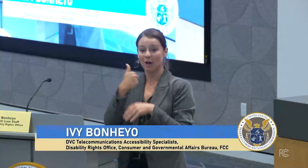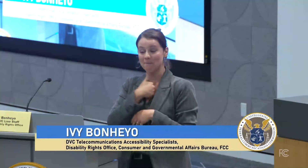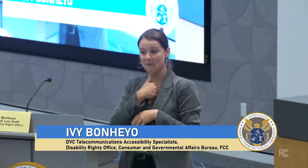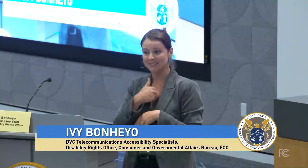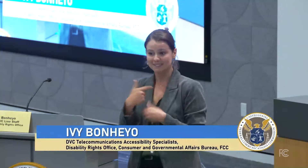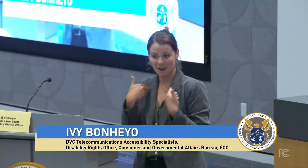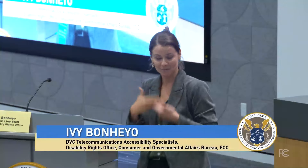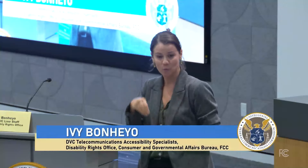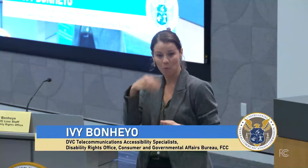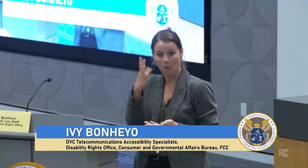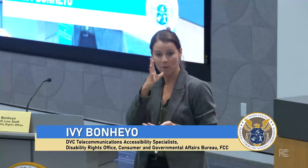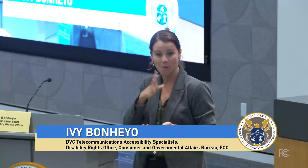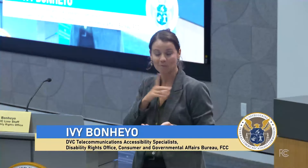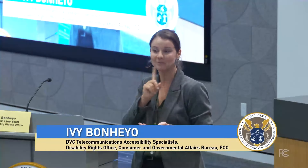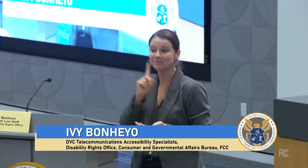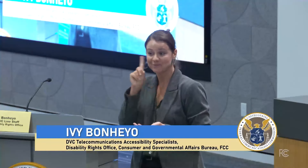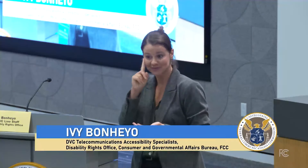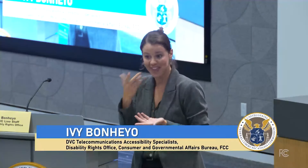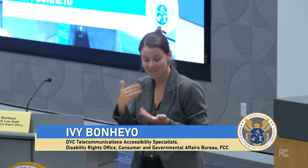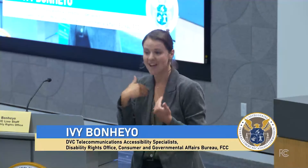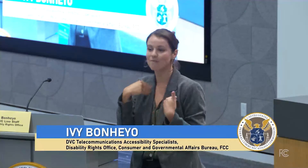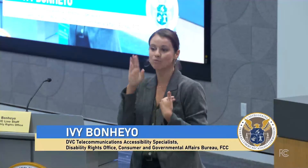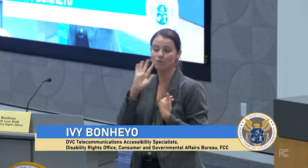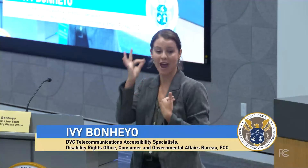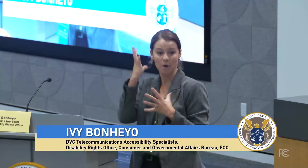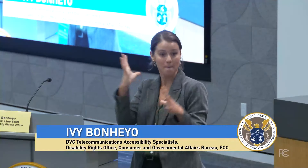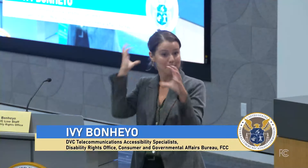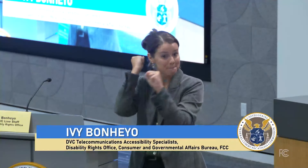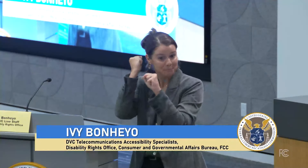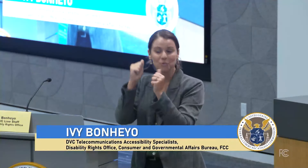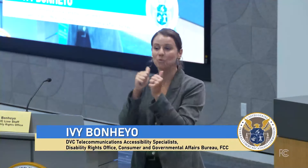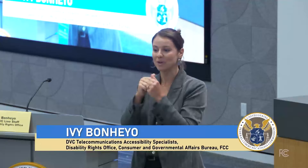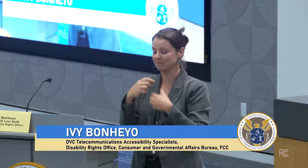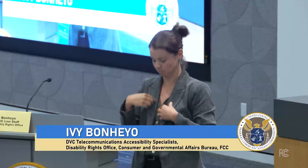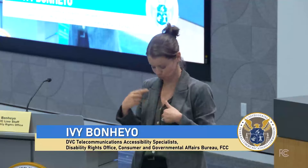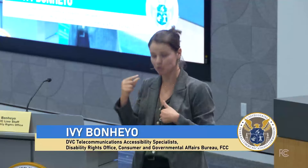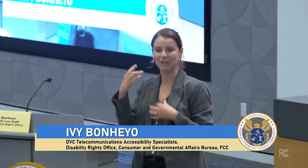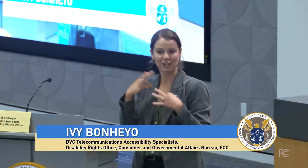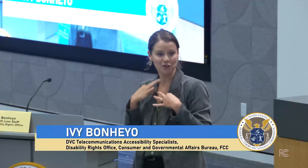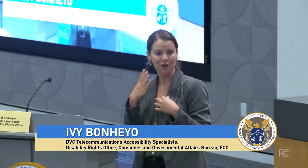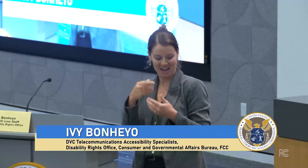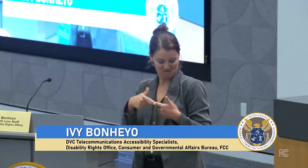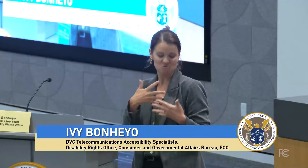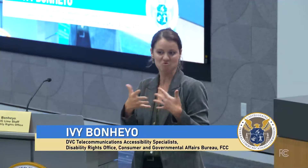THANK YOU, ROBERT, WOW, 10 YEARS.